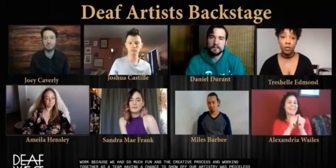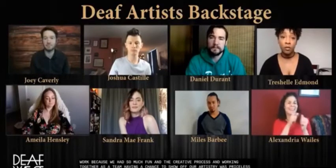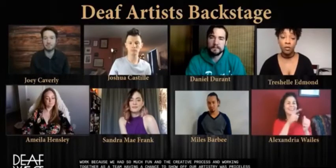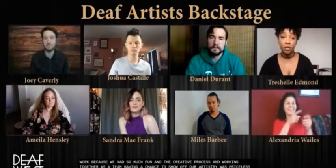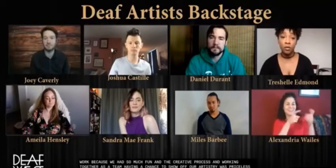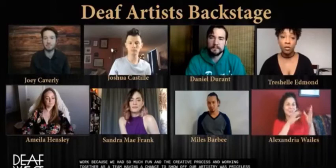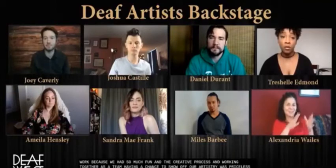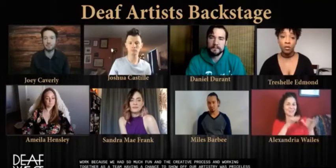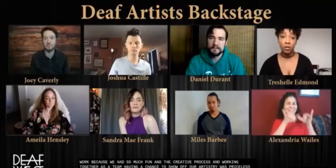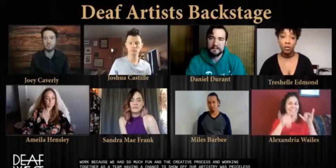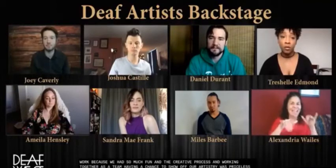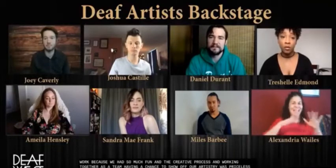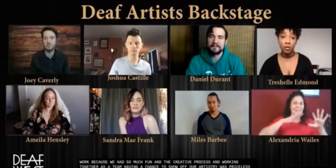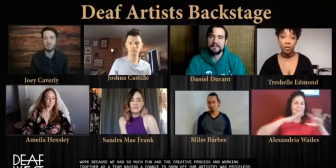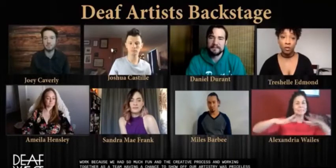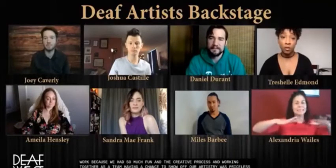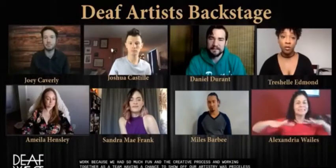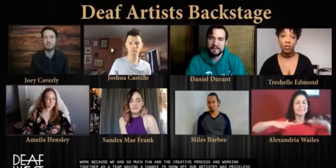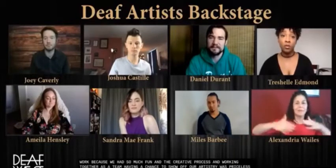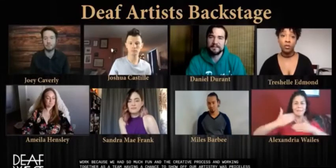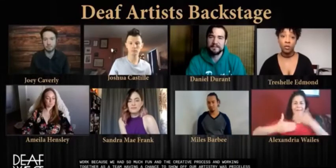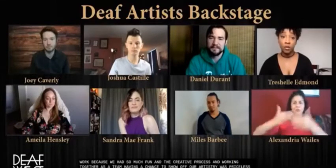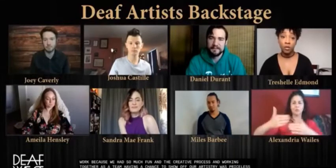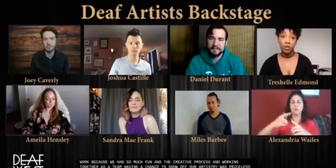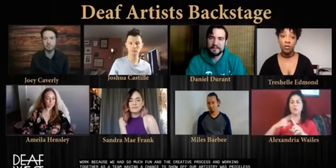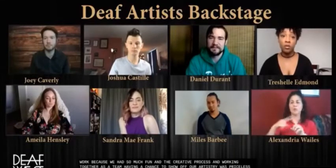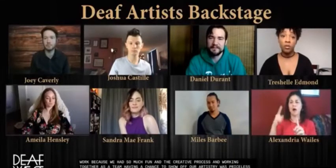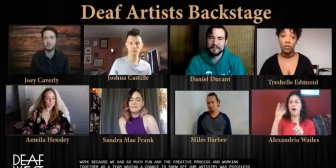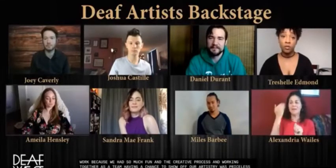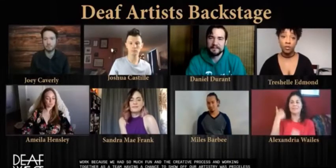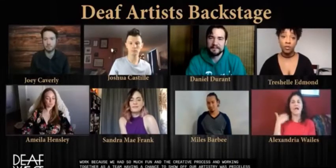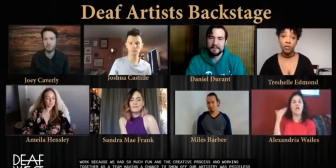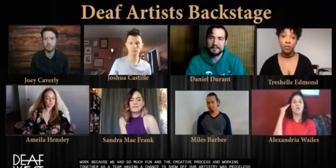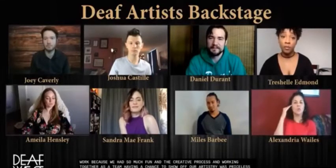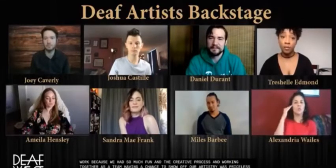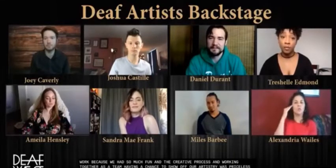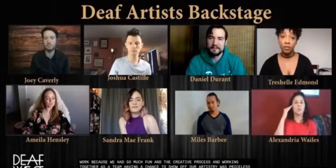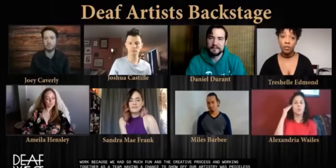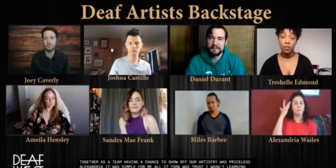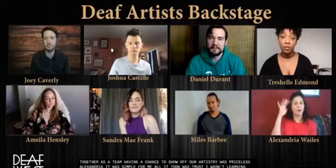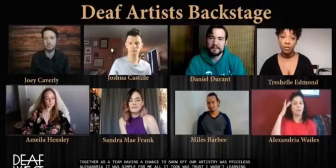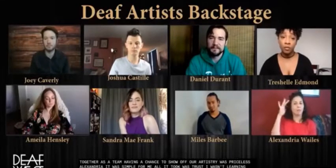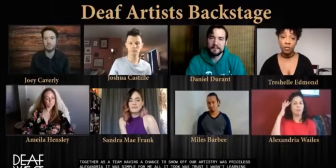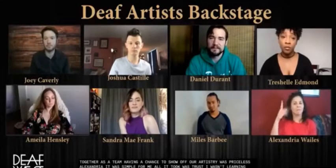So, it was just sticking with Michael Arden taking it step by step. Making it work.